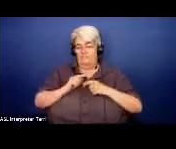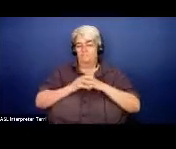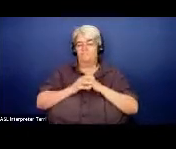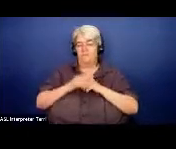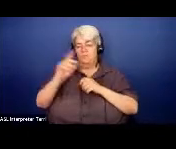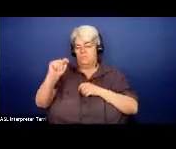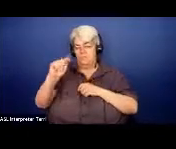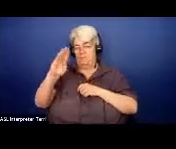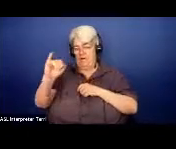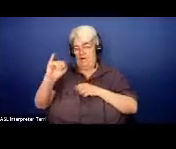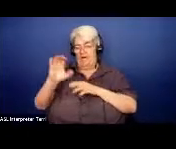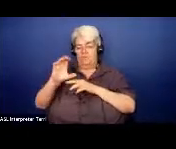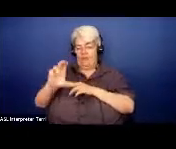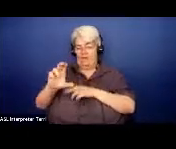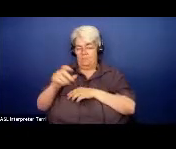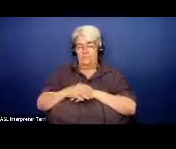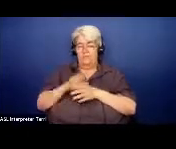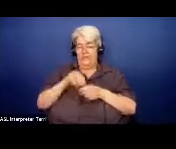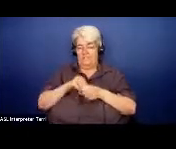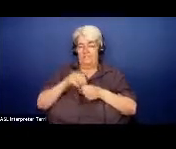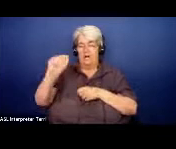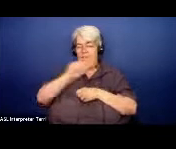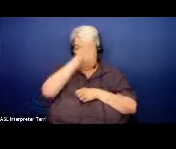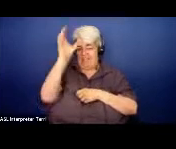grant. Those include Alaska, Colorado,